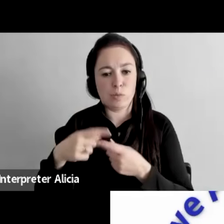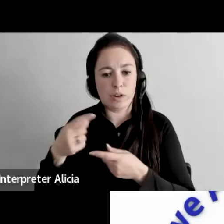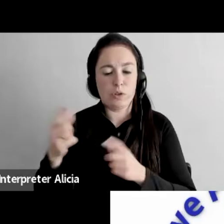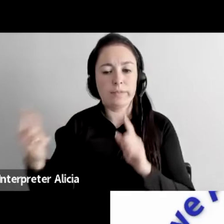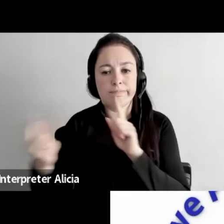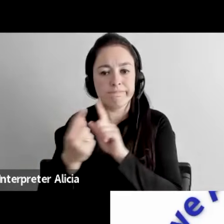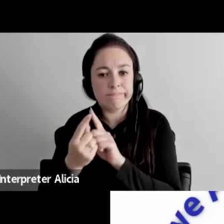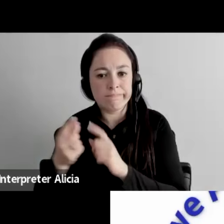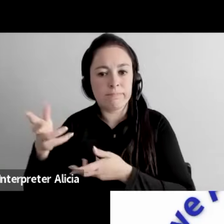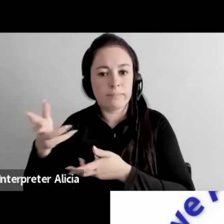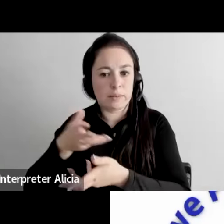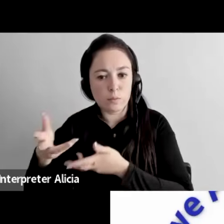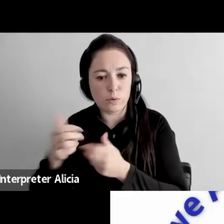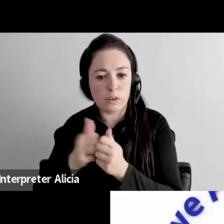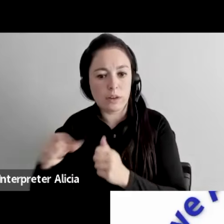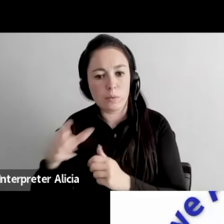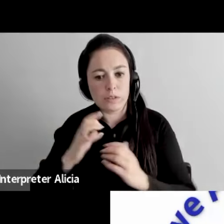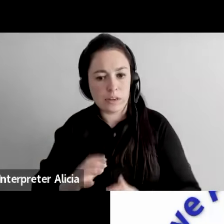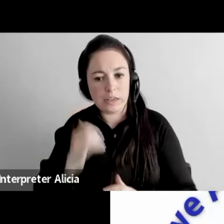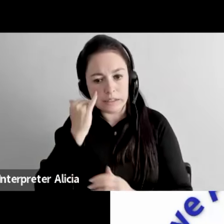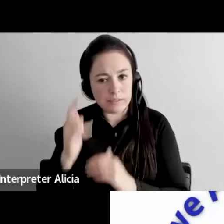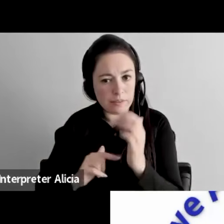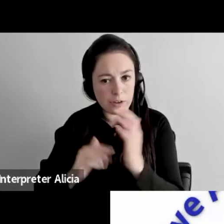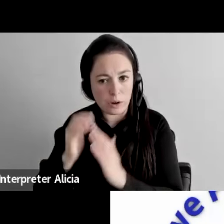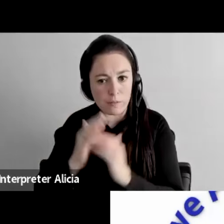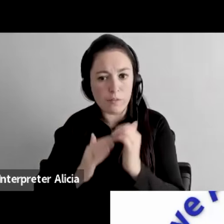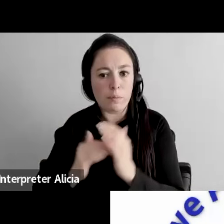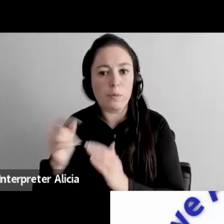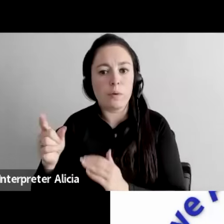with that, I think that really helps because the